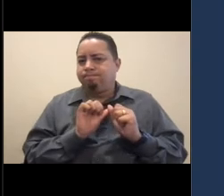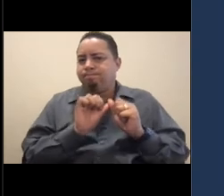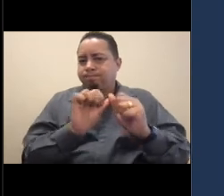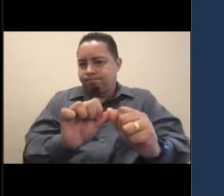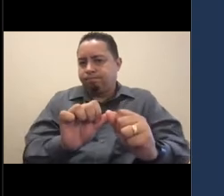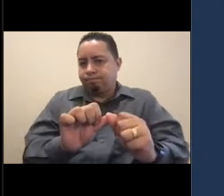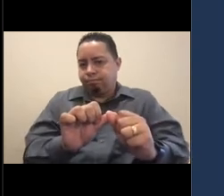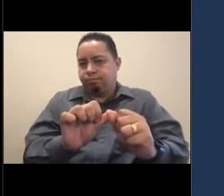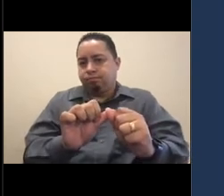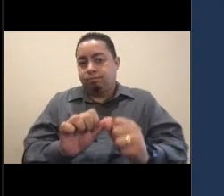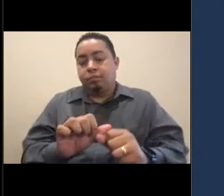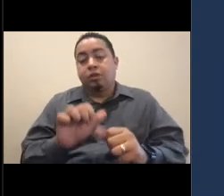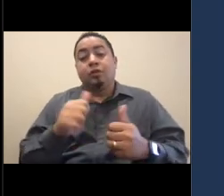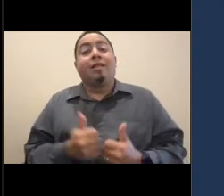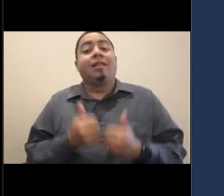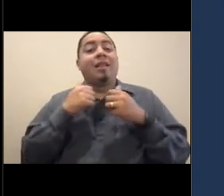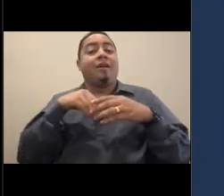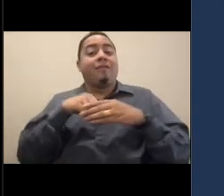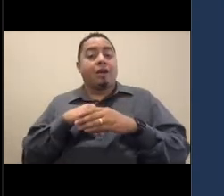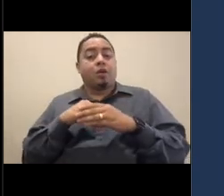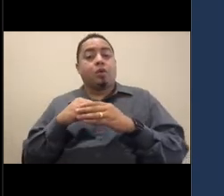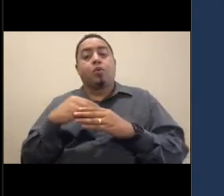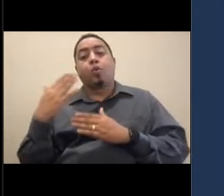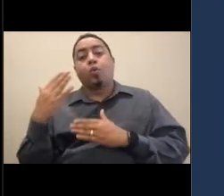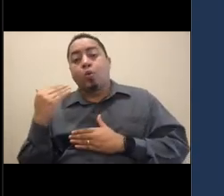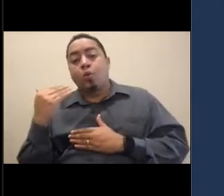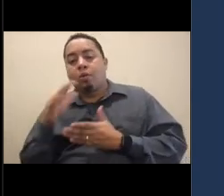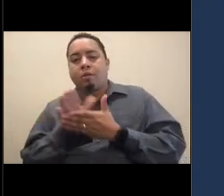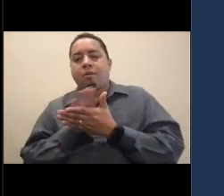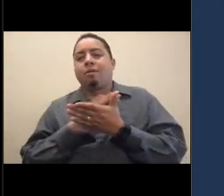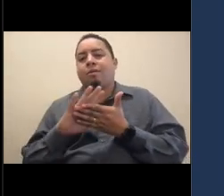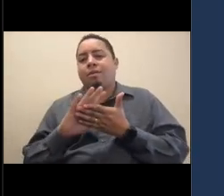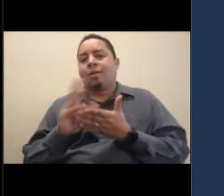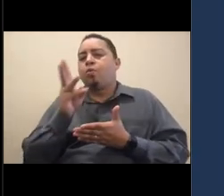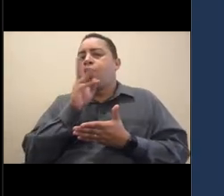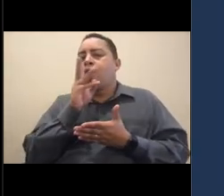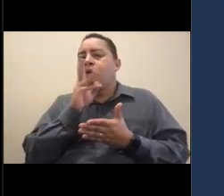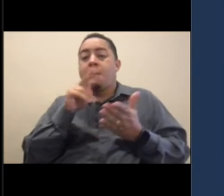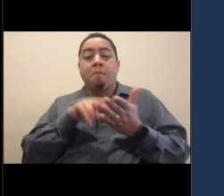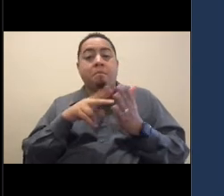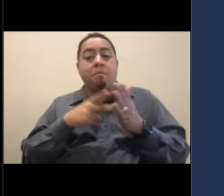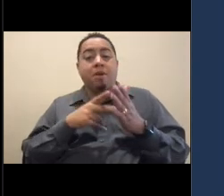in cool, clean, deep water. So, there's still work to be done, but we're very excited to report out